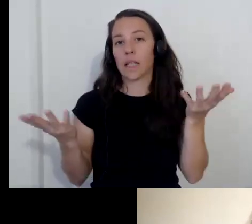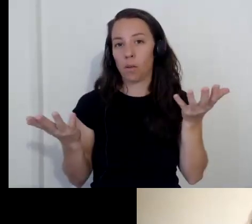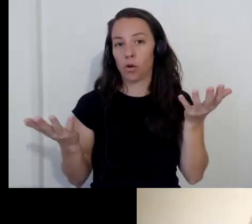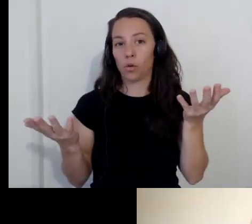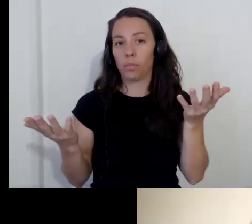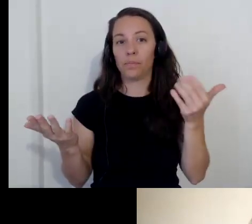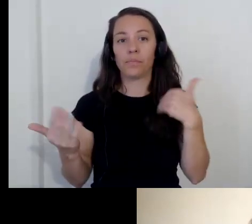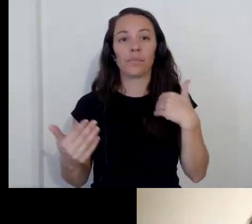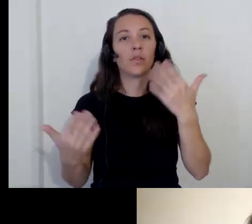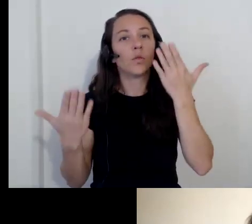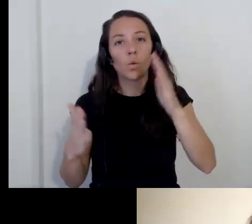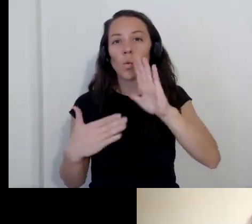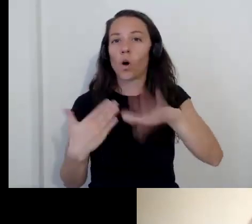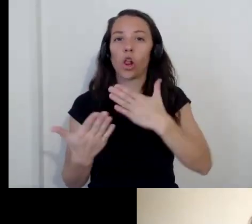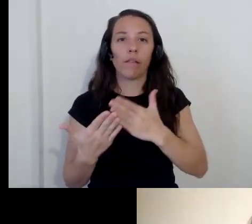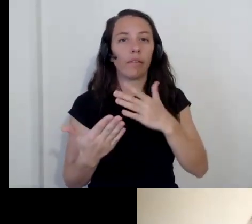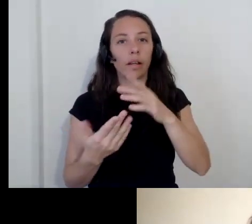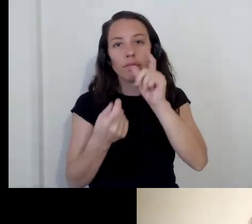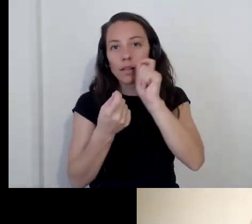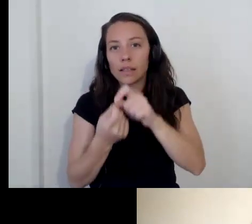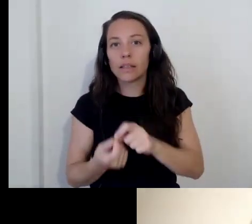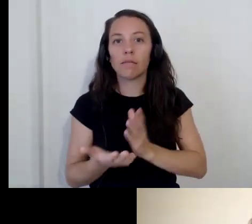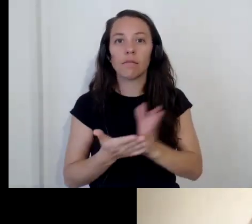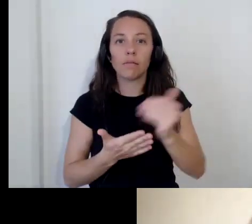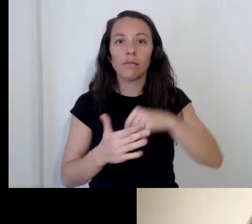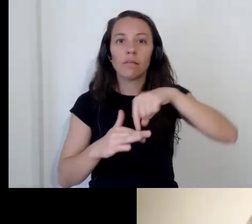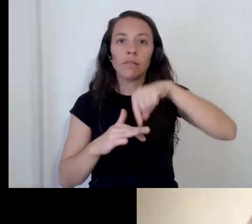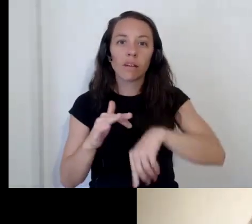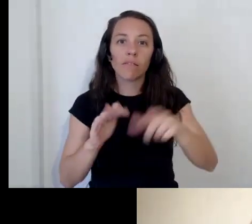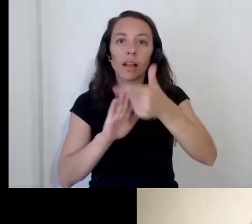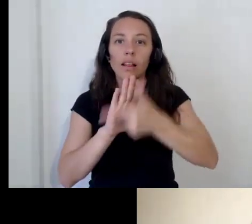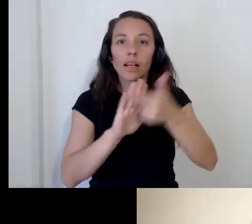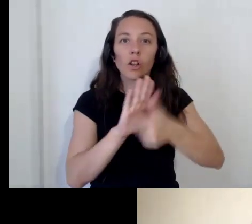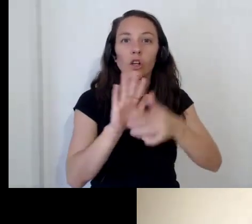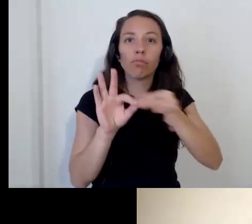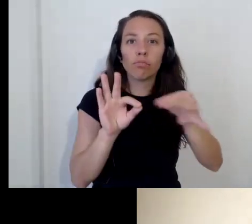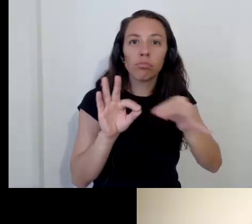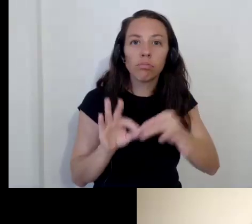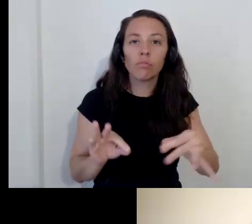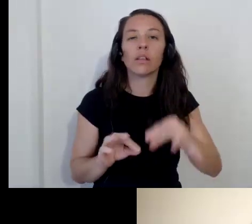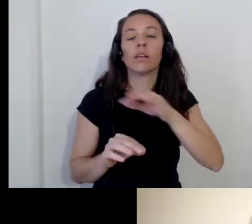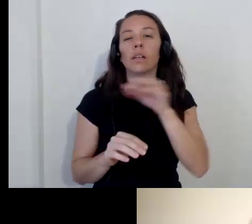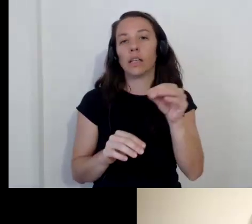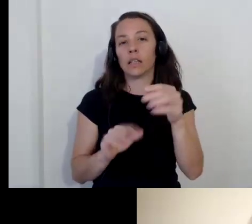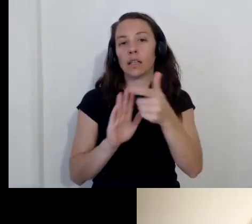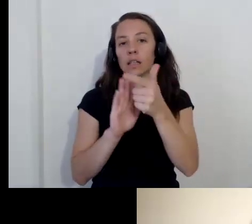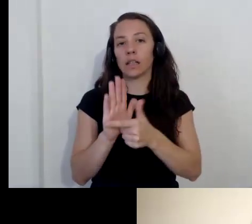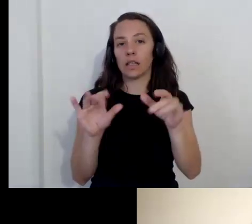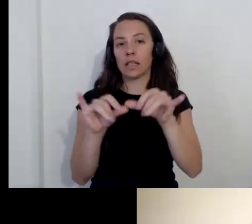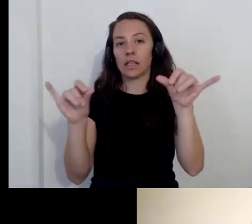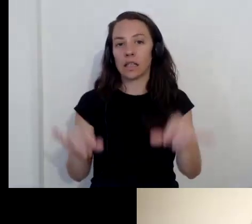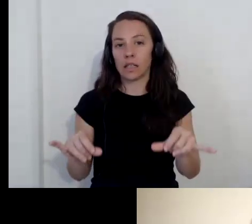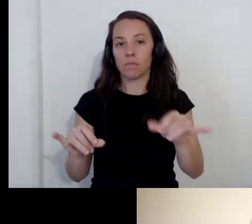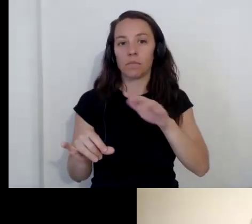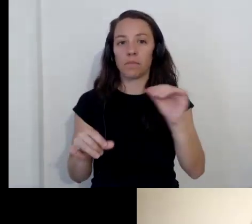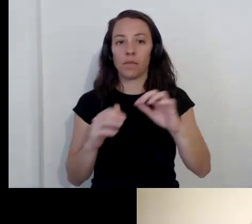all the ins and outs of the legal ease and the legal system and how it could be used.